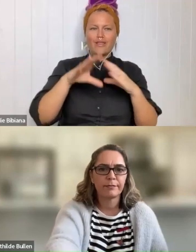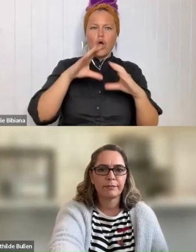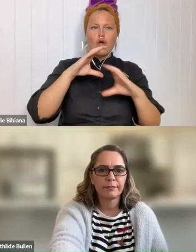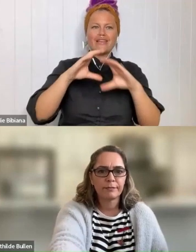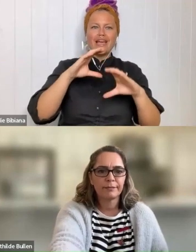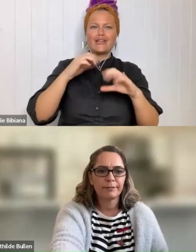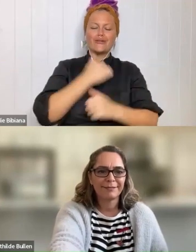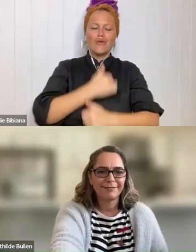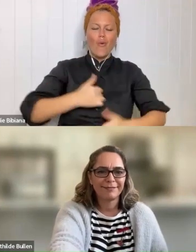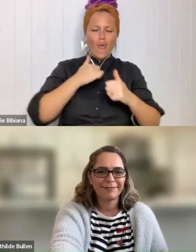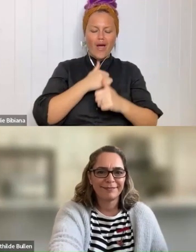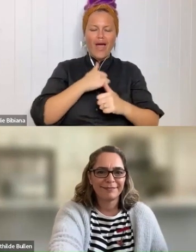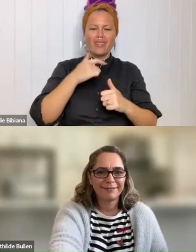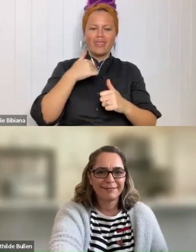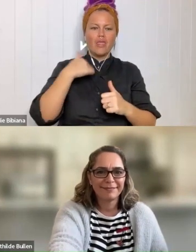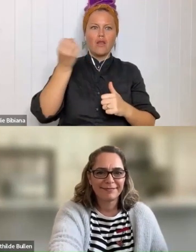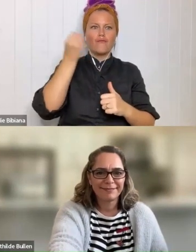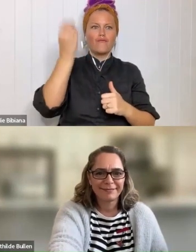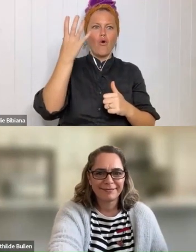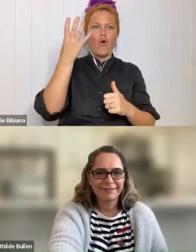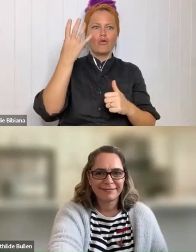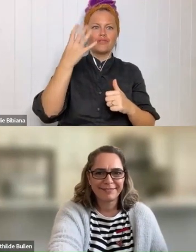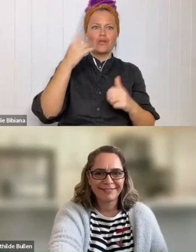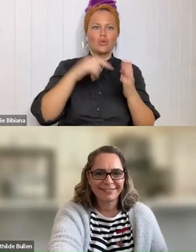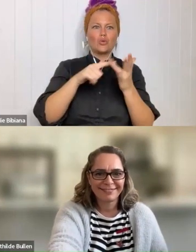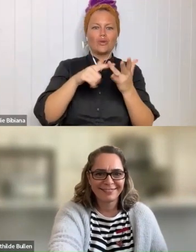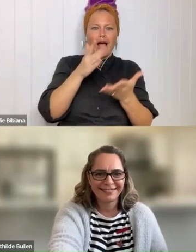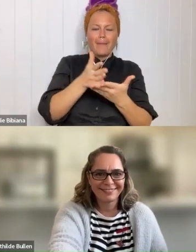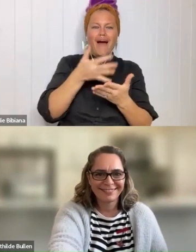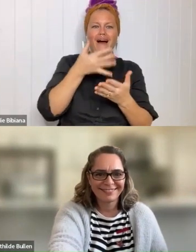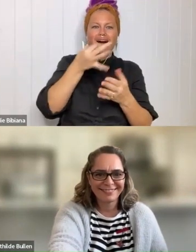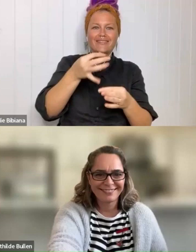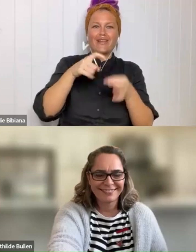forgetting about to actually ask the questions. But I feel like